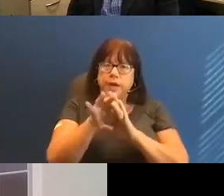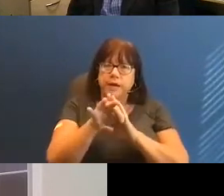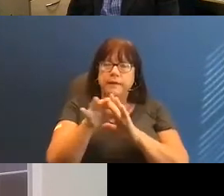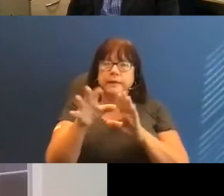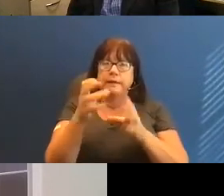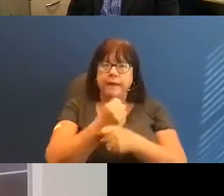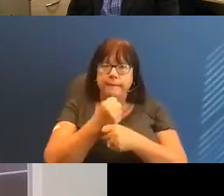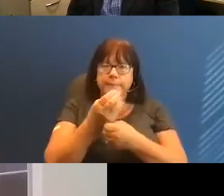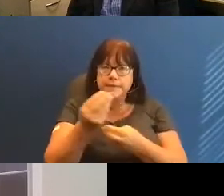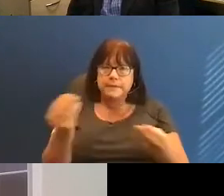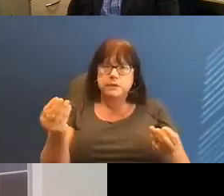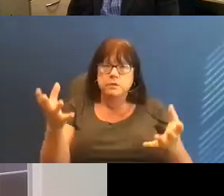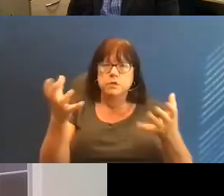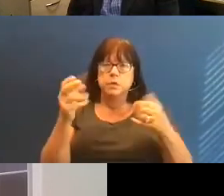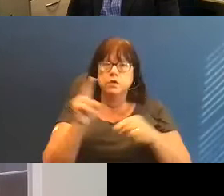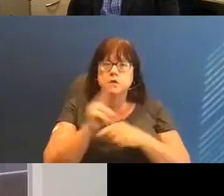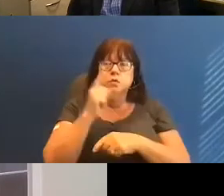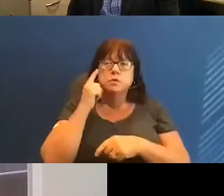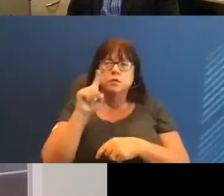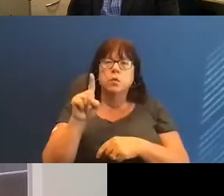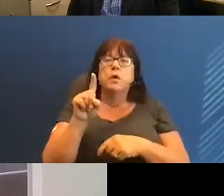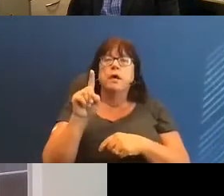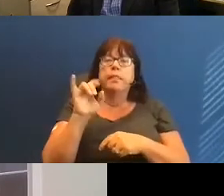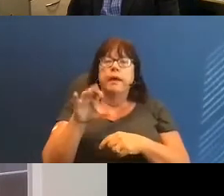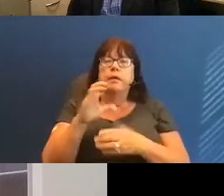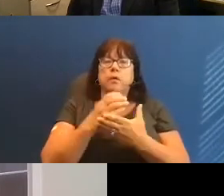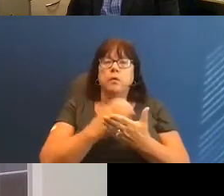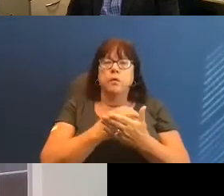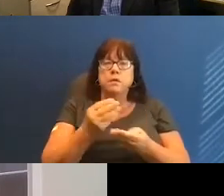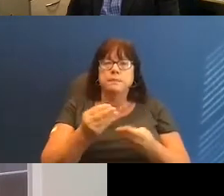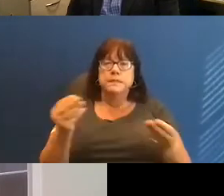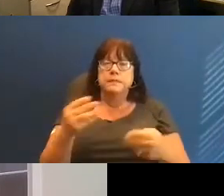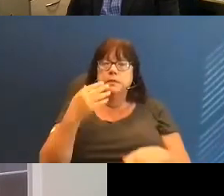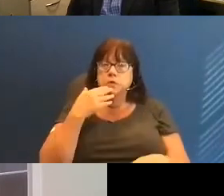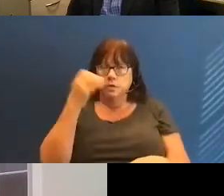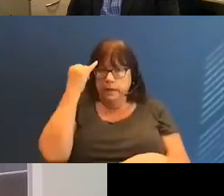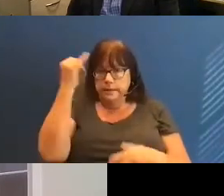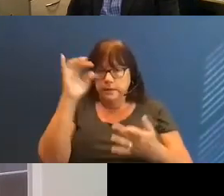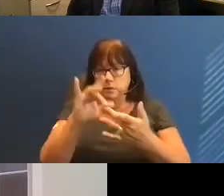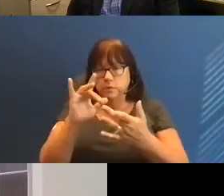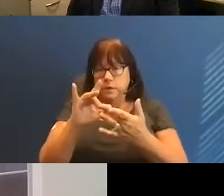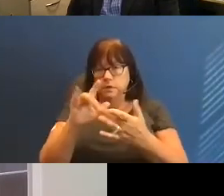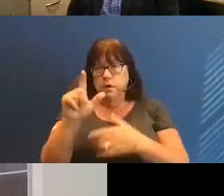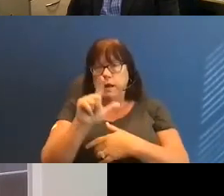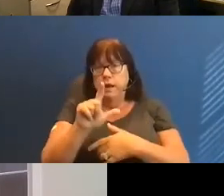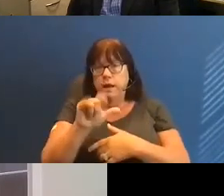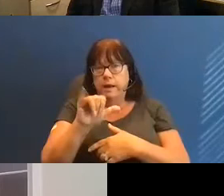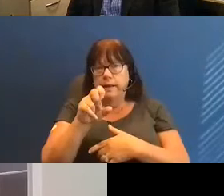that you'd like to use as designed course material. Now there are, it's always good to reach out to your liaison librarian before doing this because we have some content that's available